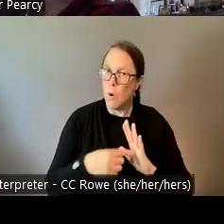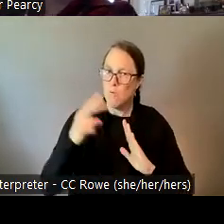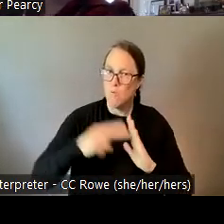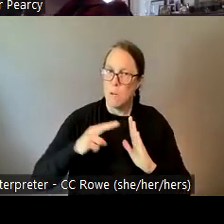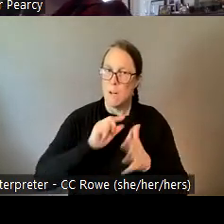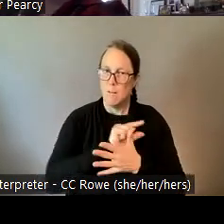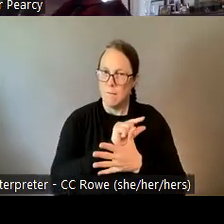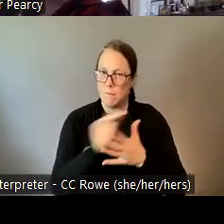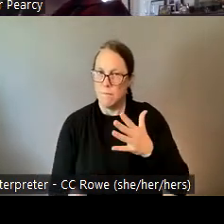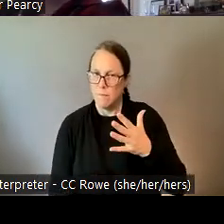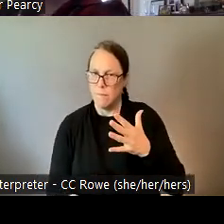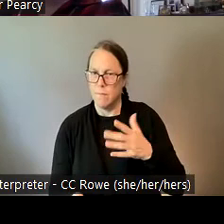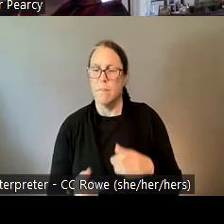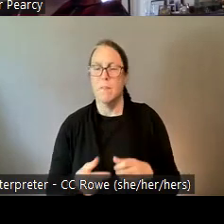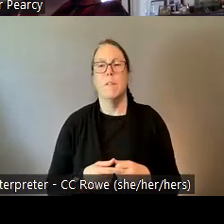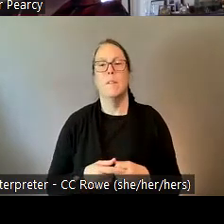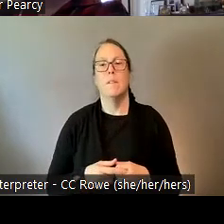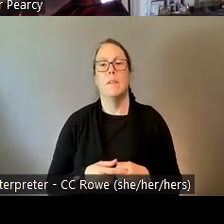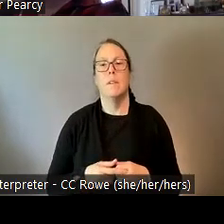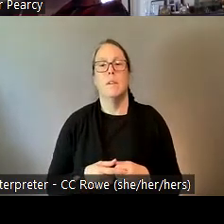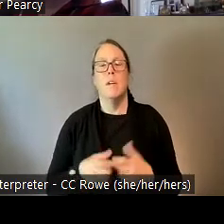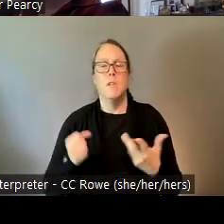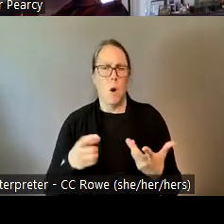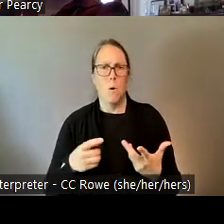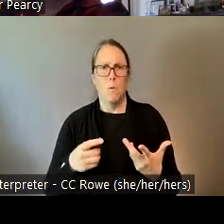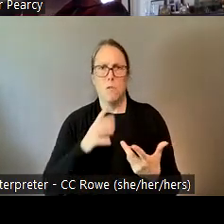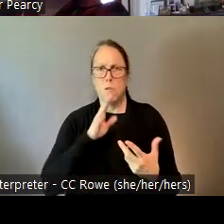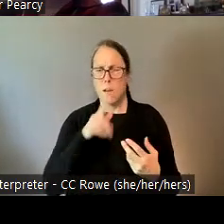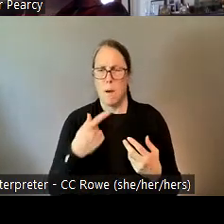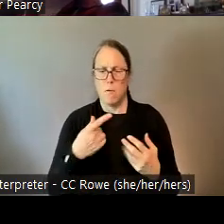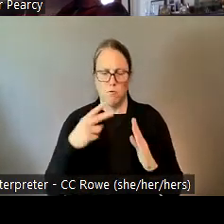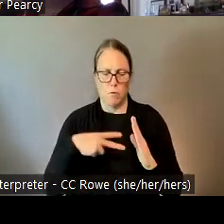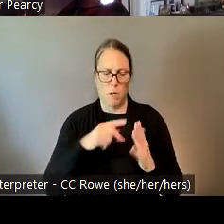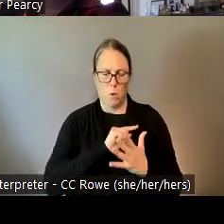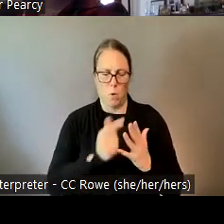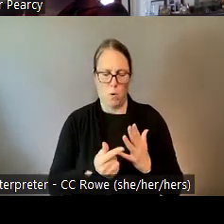So to illustrate reading order, let's think about text on a page